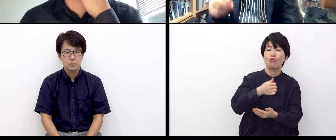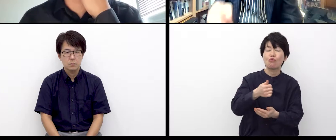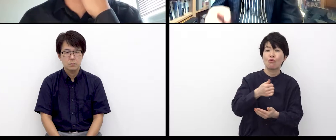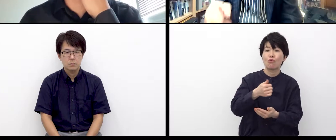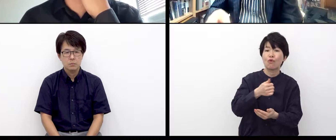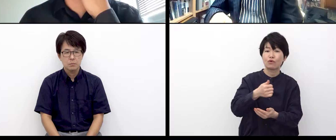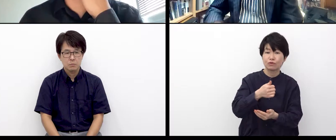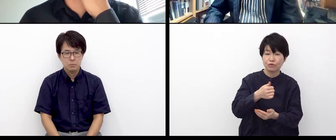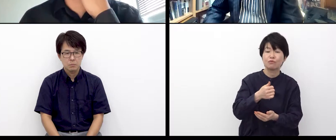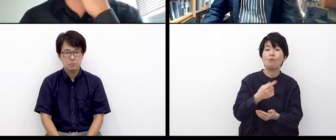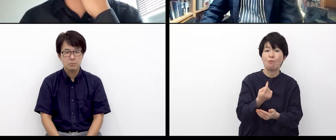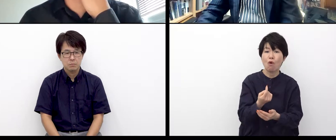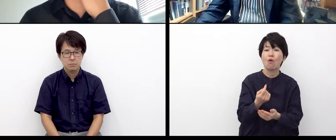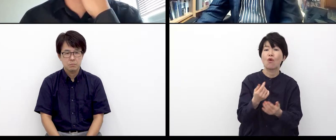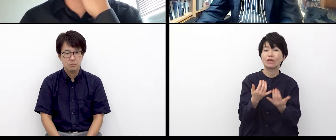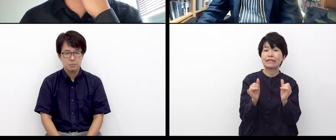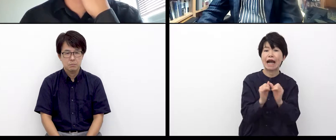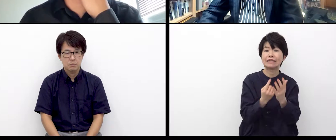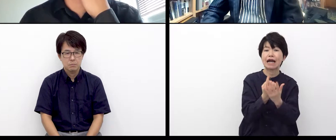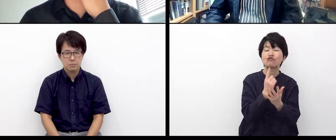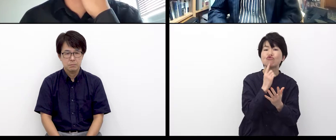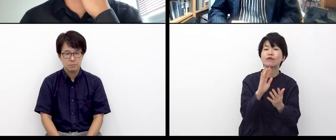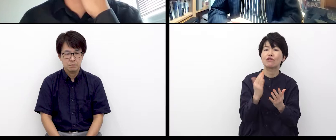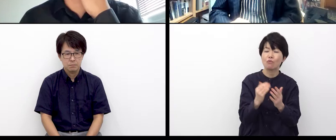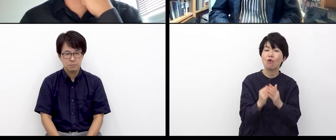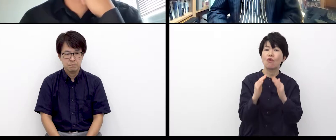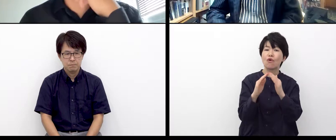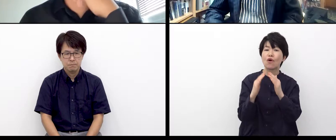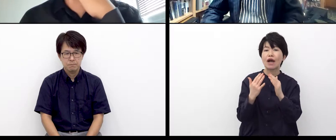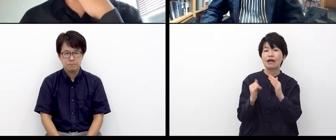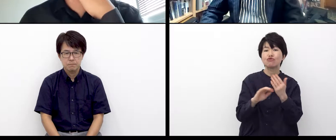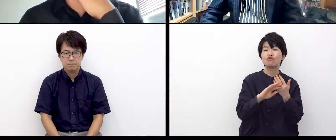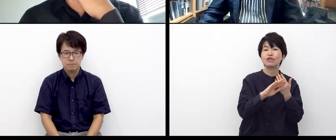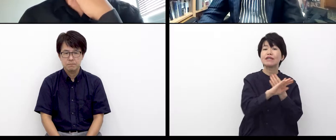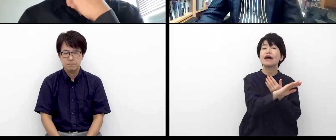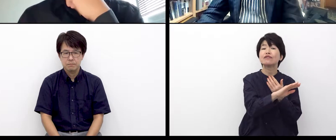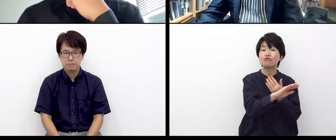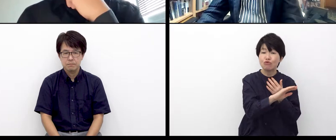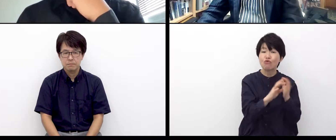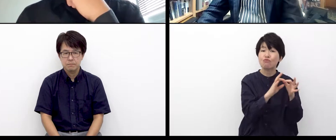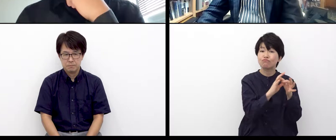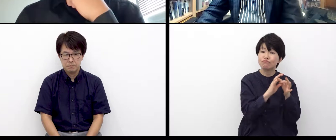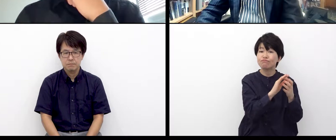but also a close relationship with someone apart from family.